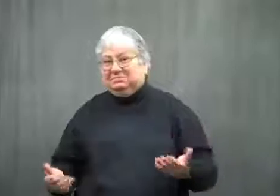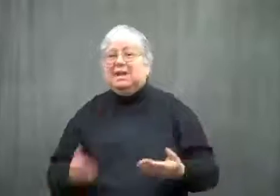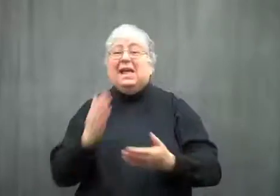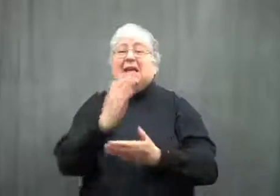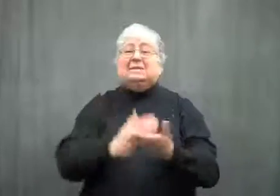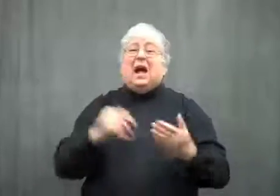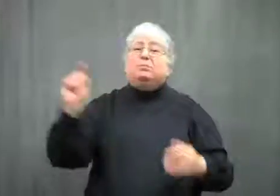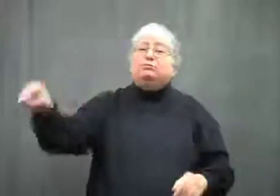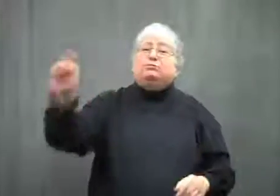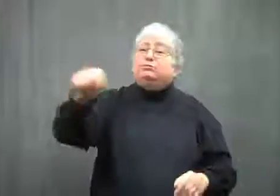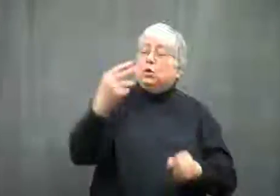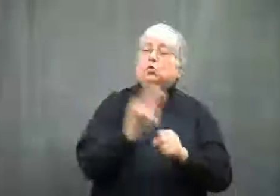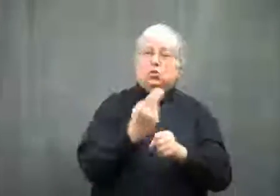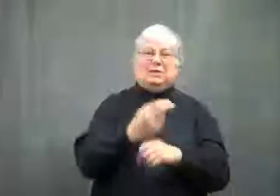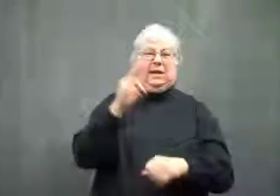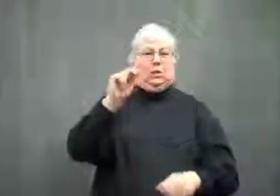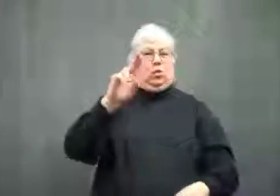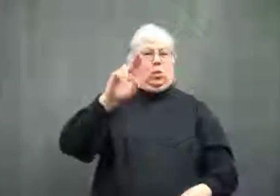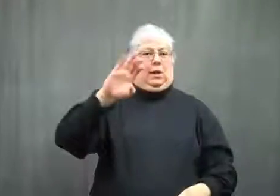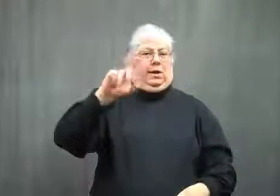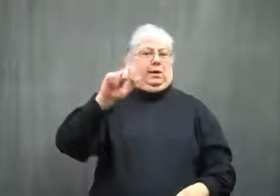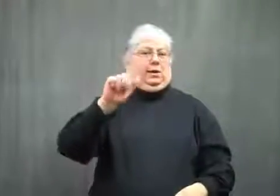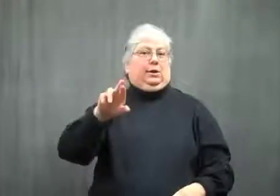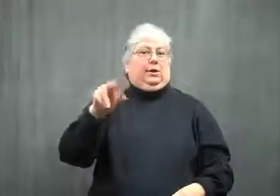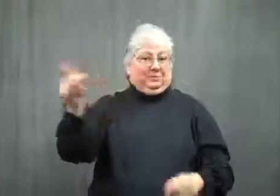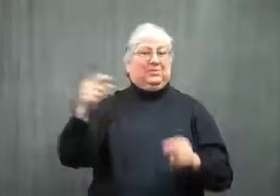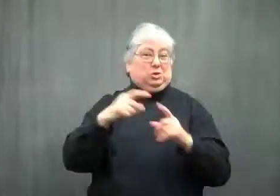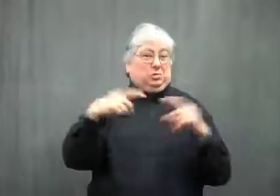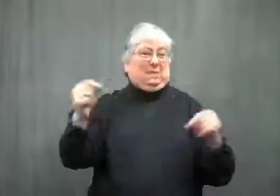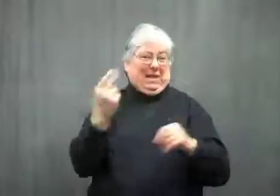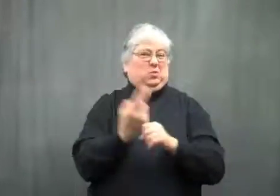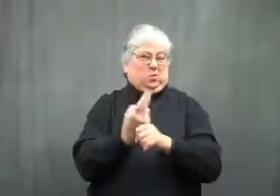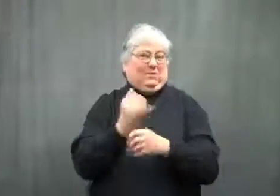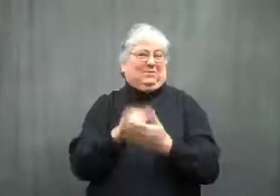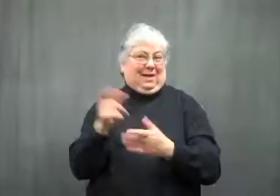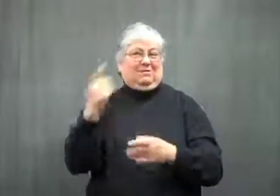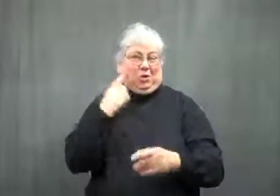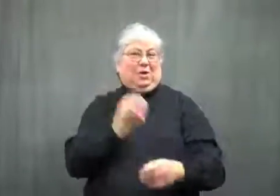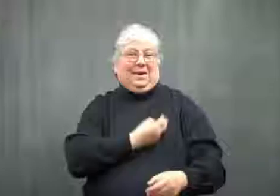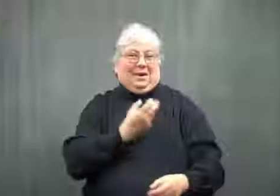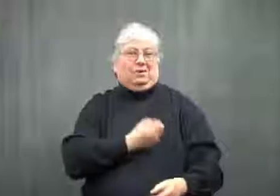Some use nuclear power. Japan does that.